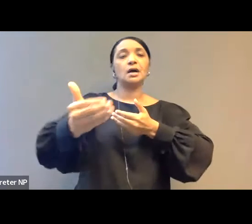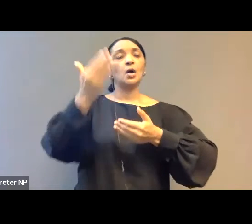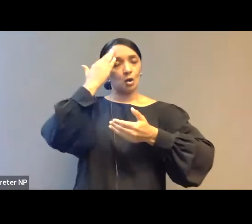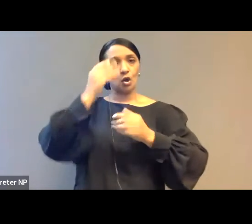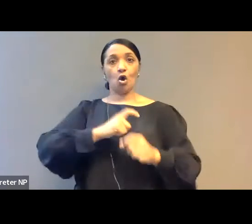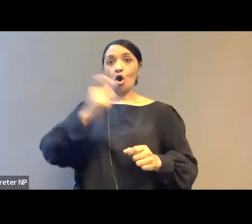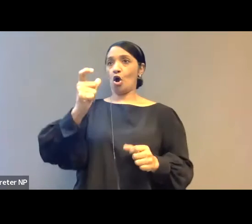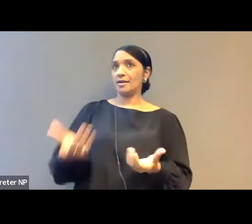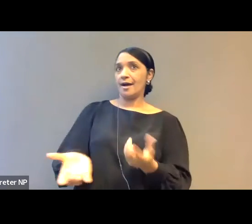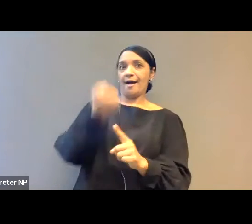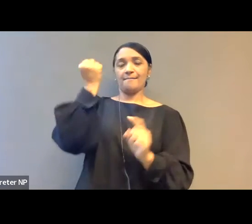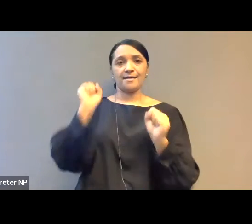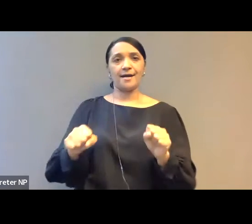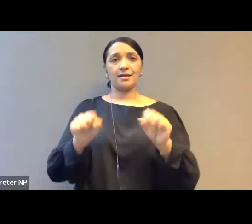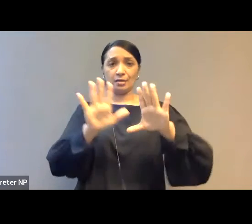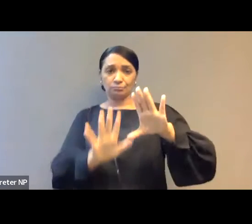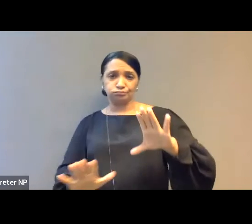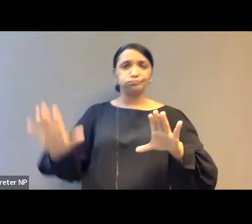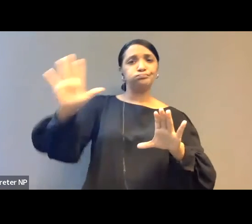and people can use it all throughout the Union.